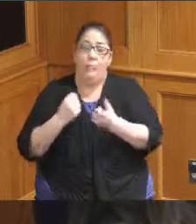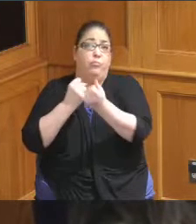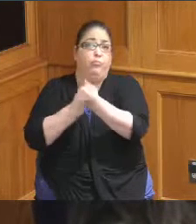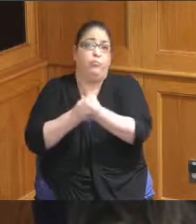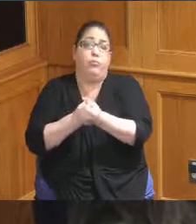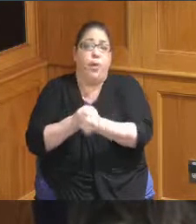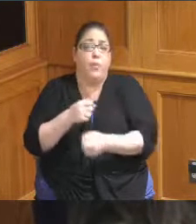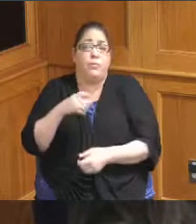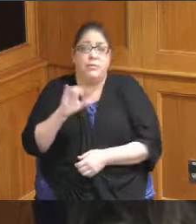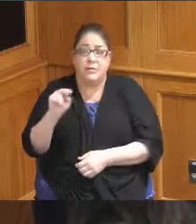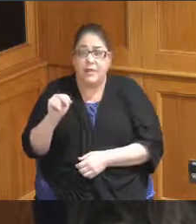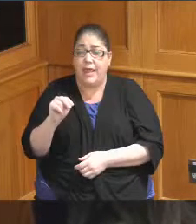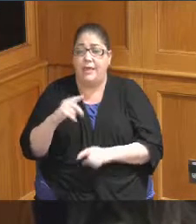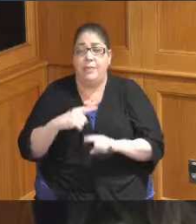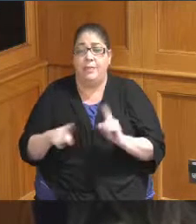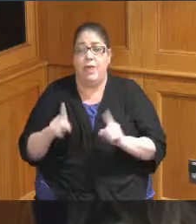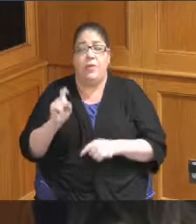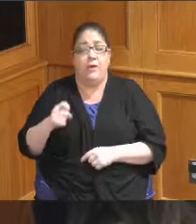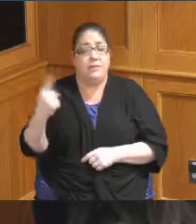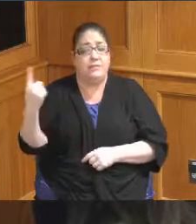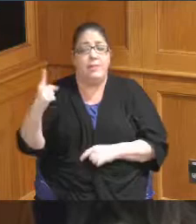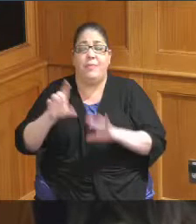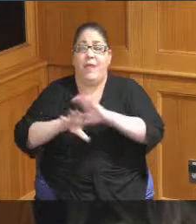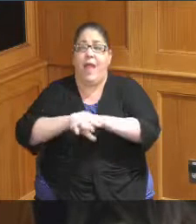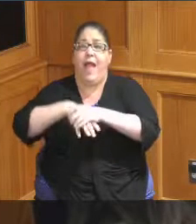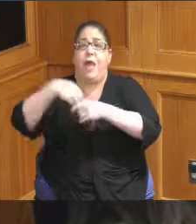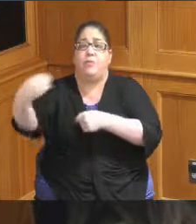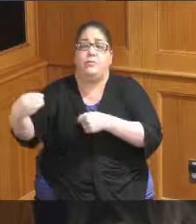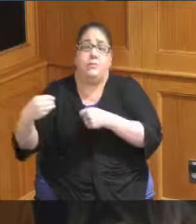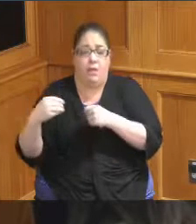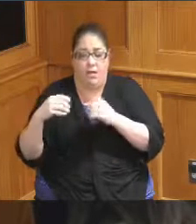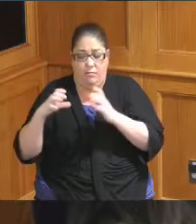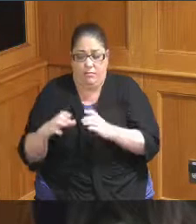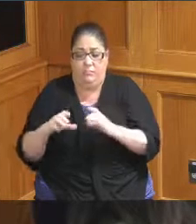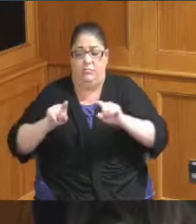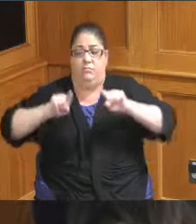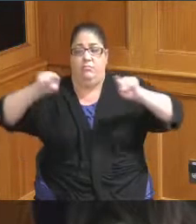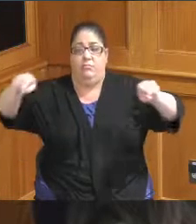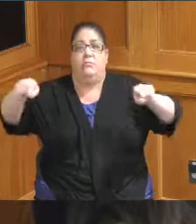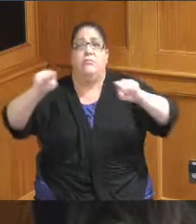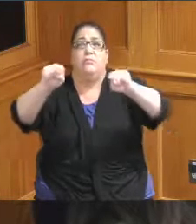we got to have something out in these other areas that people can have access so that